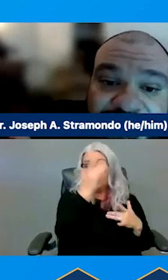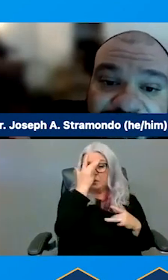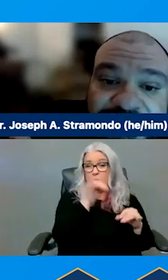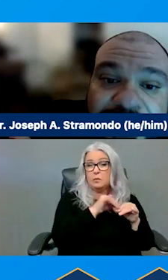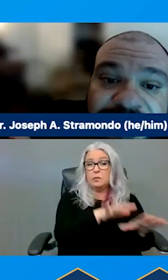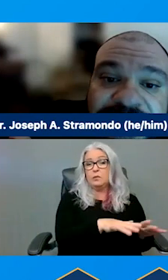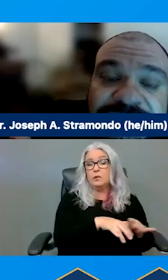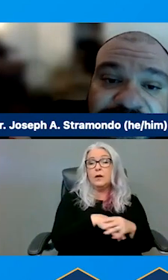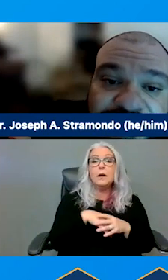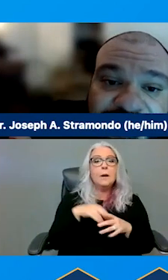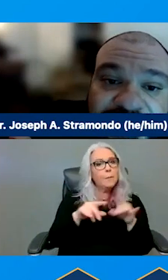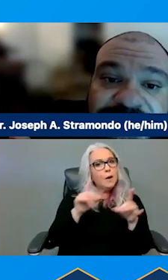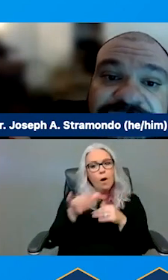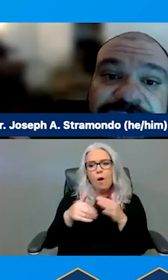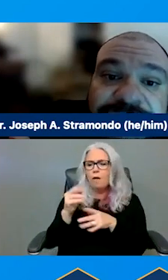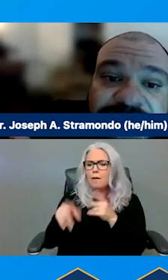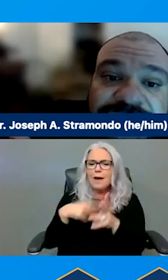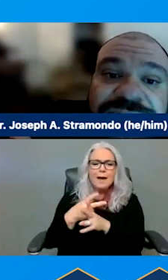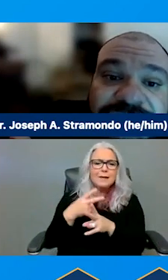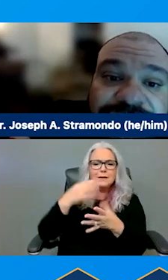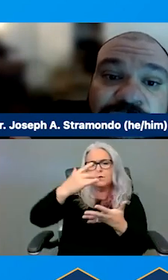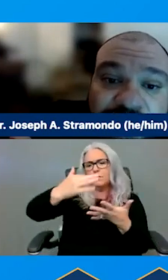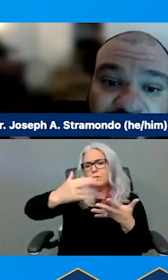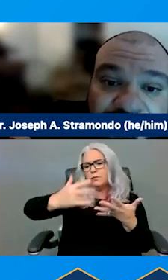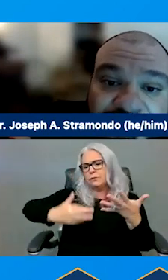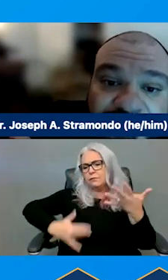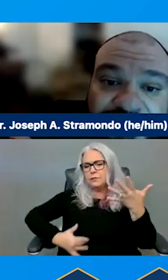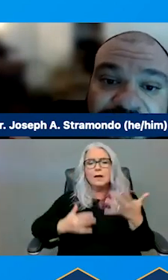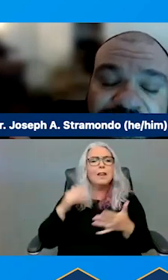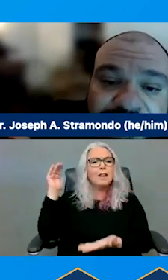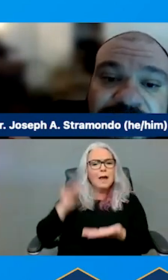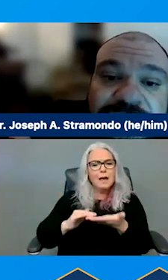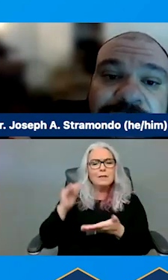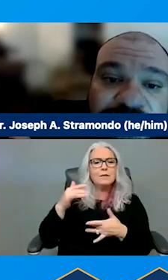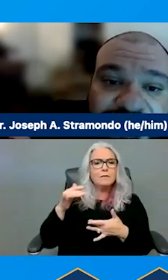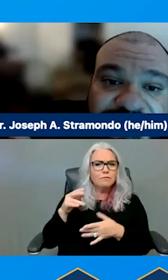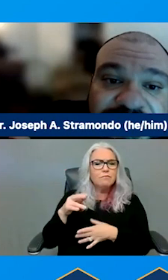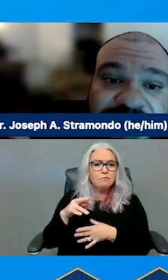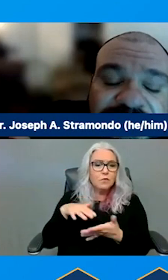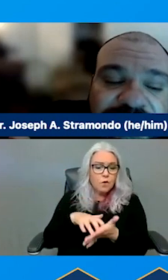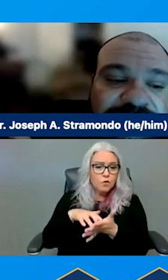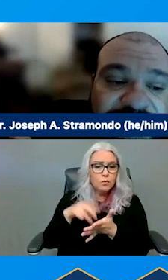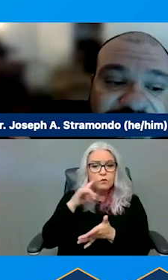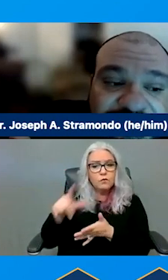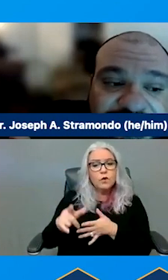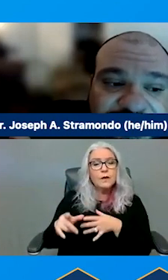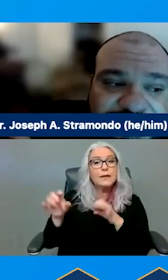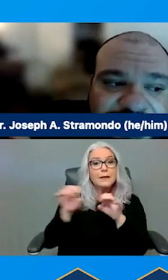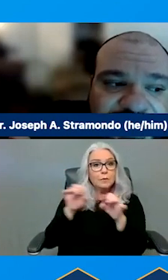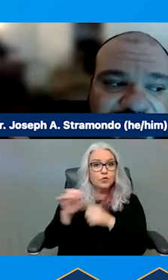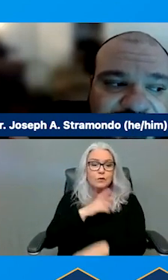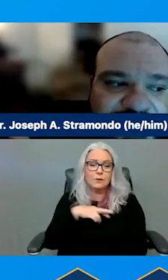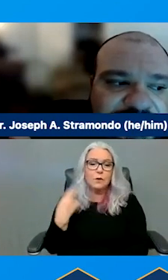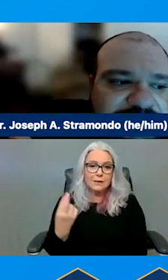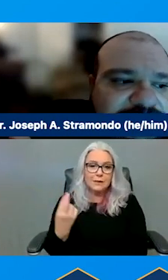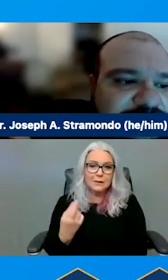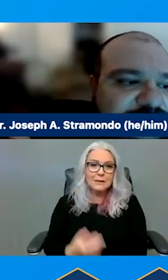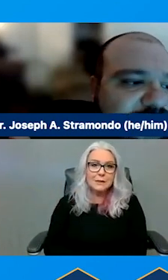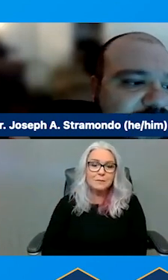infectious disease today.